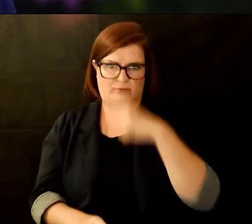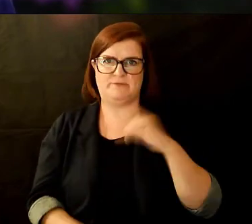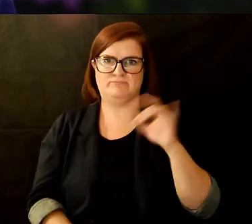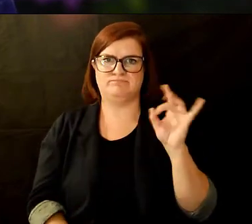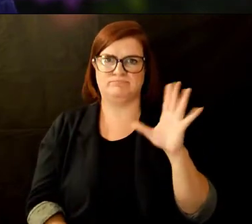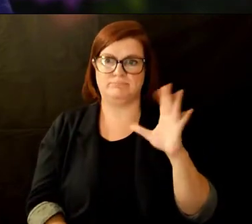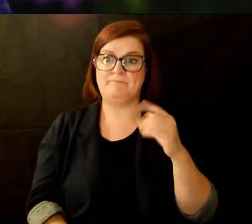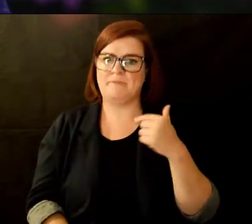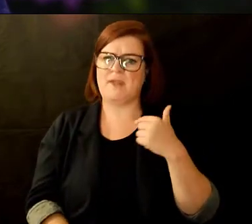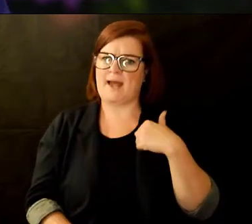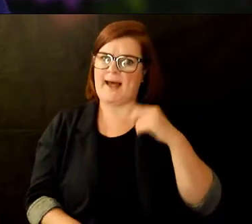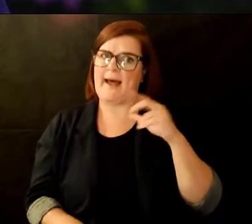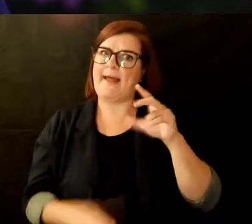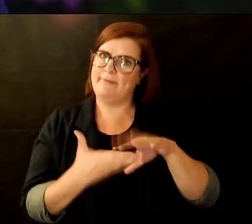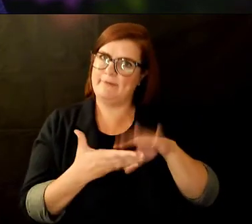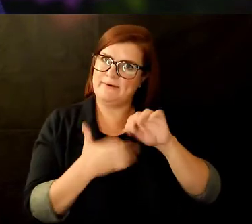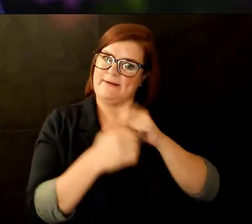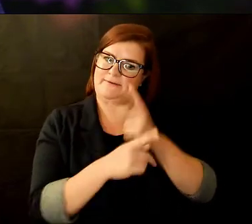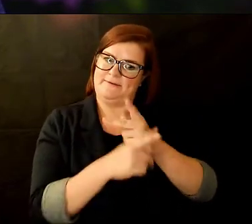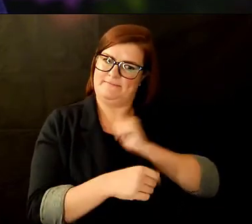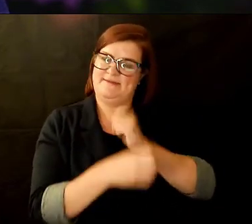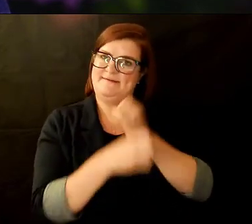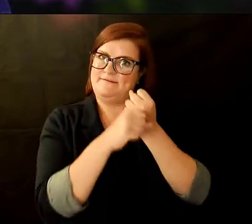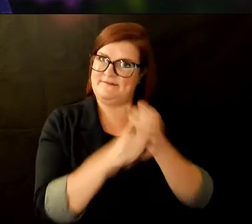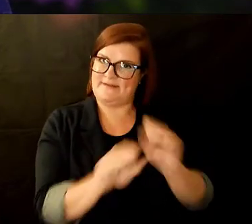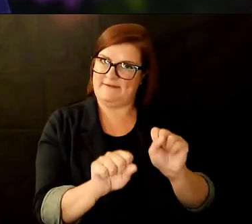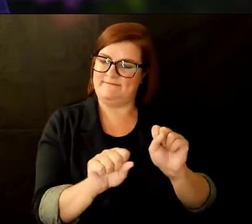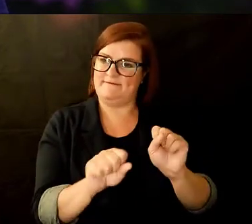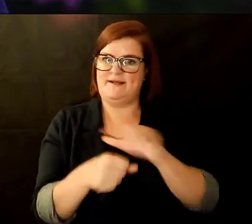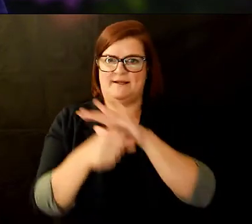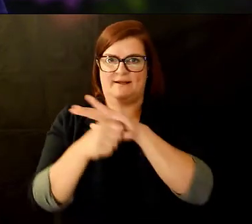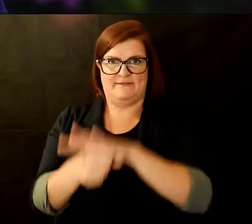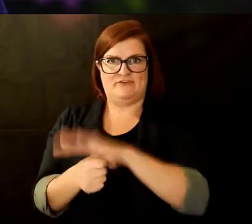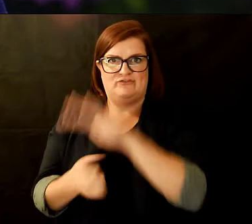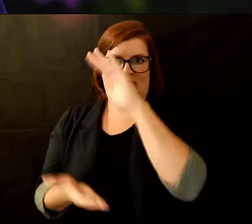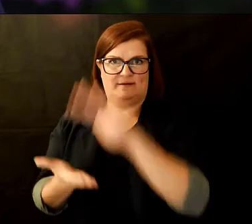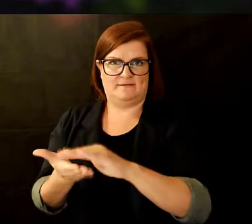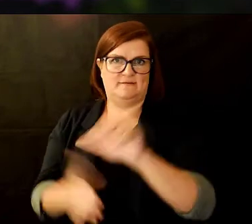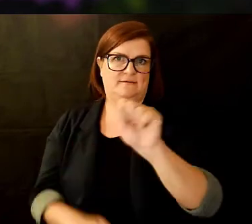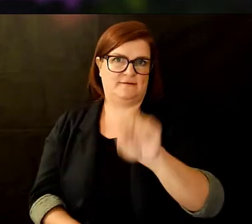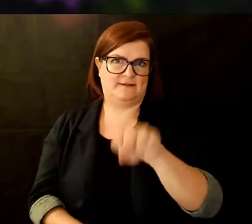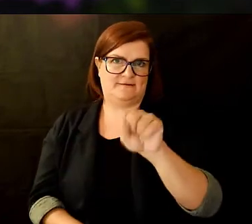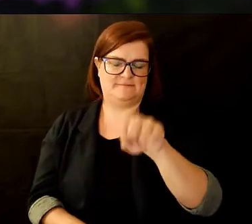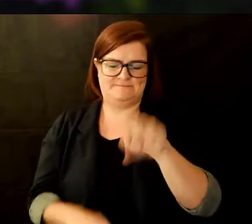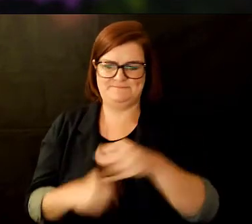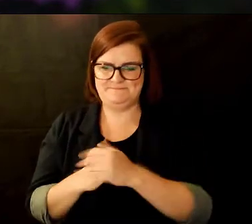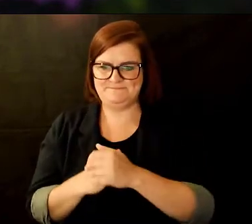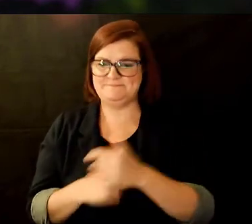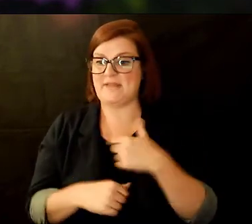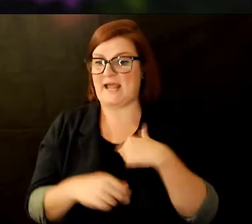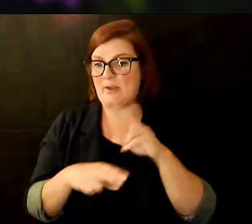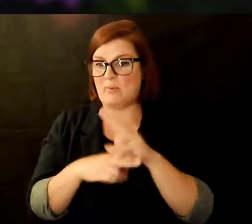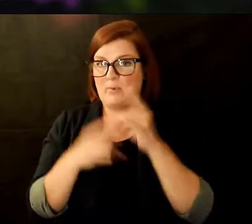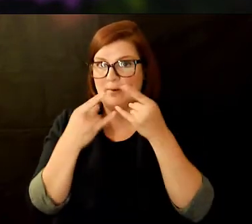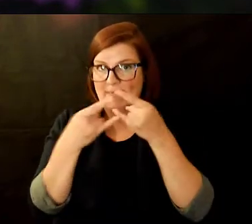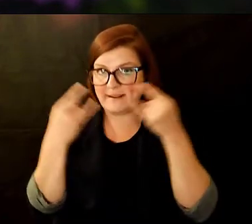I did learn how to keep myself safe and the stress went down. I wore a mask.